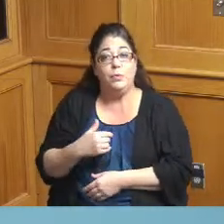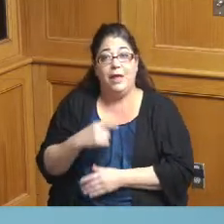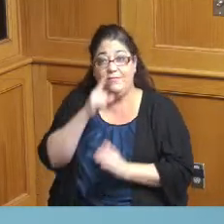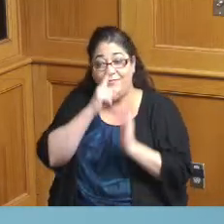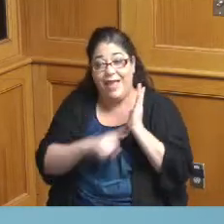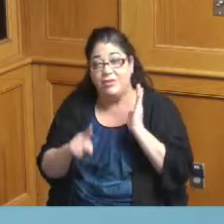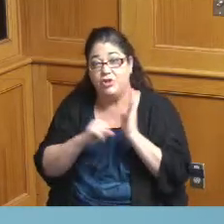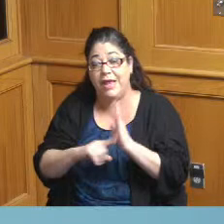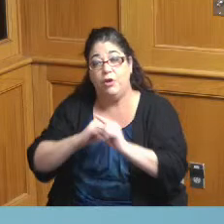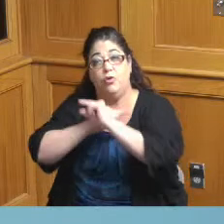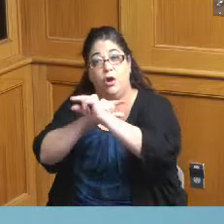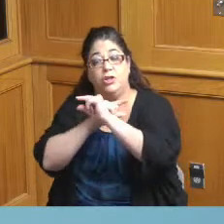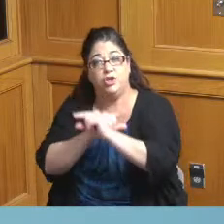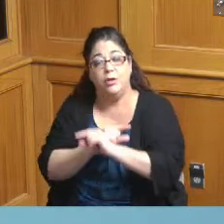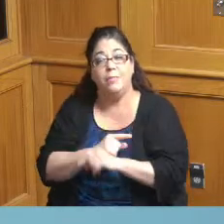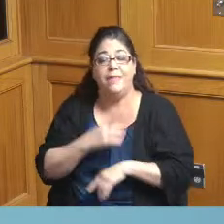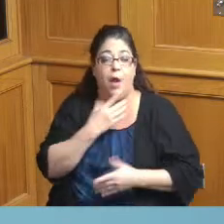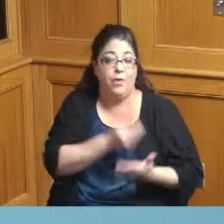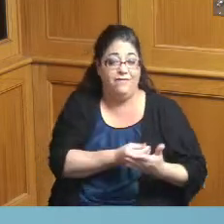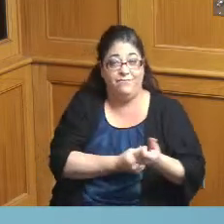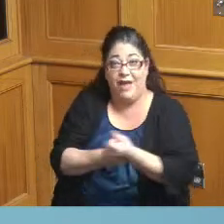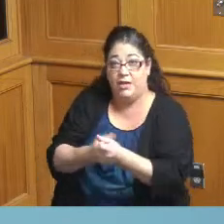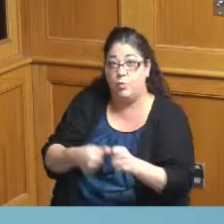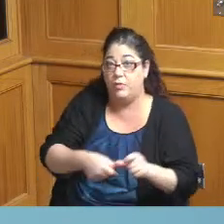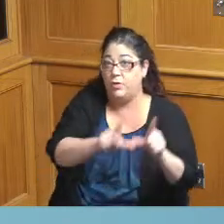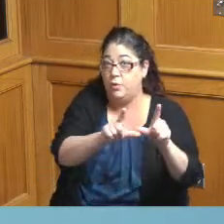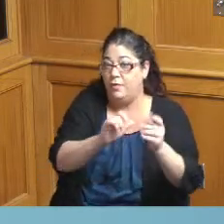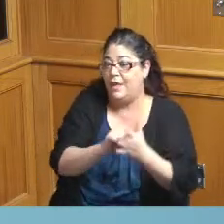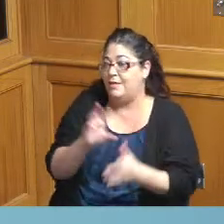will be funded by the Indigent care Levy when it's renewed that's 65 thousand dollars